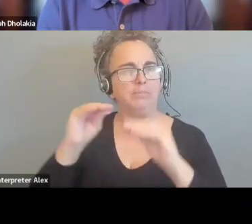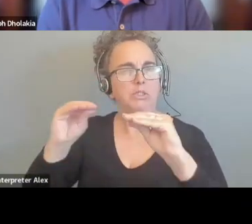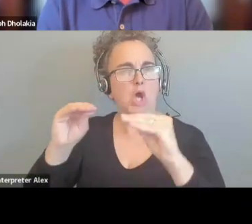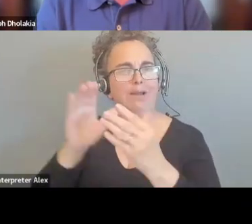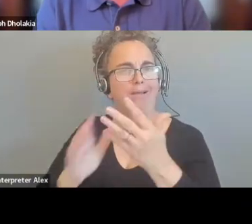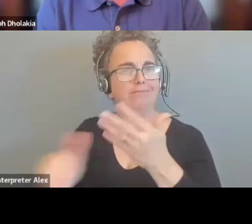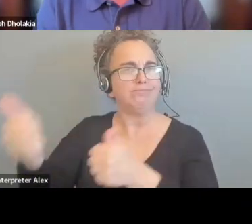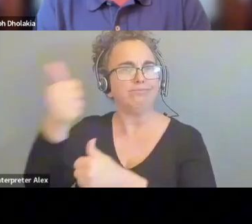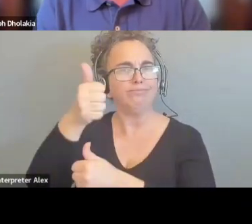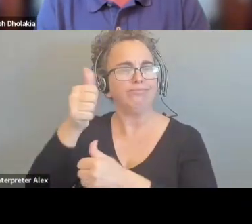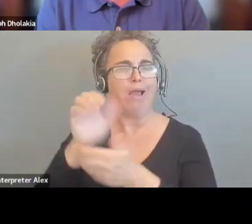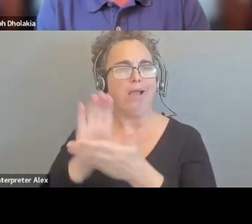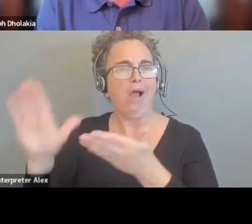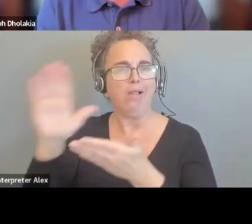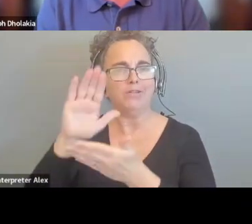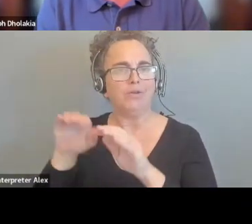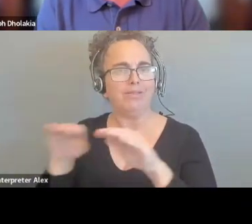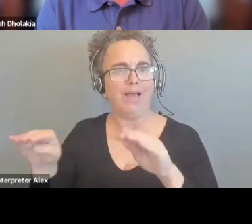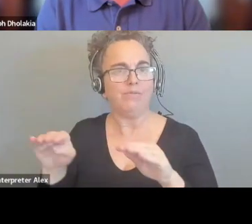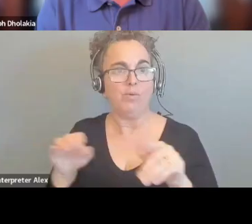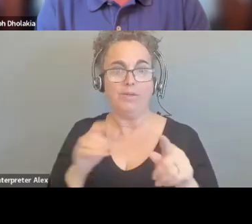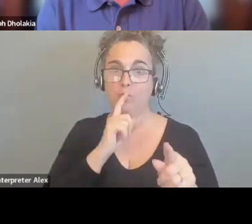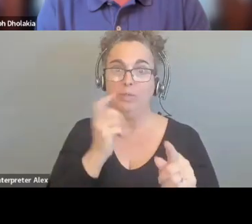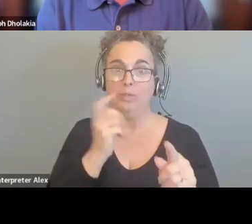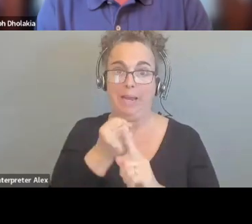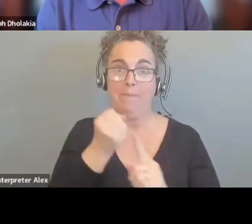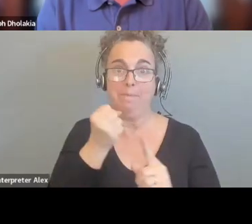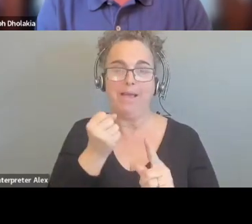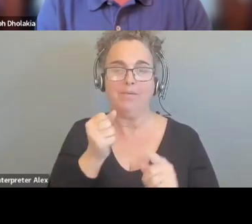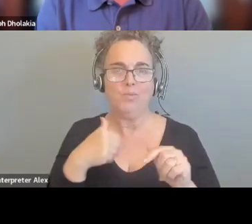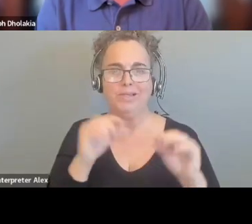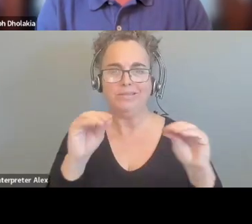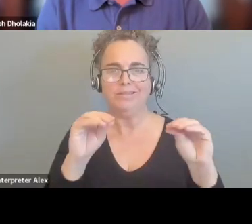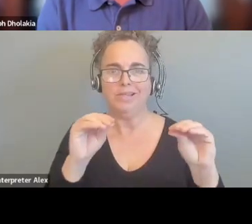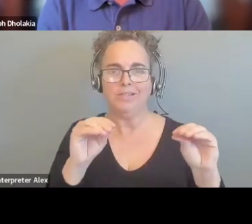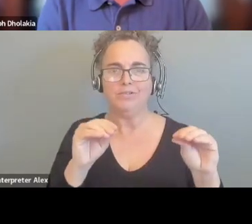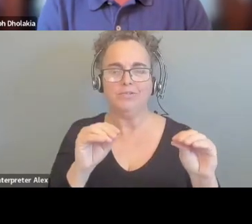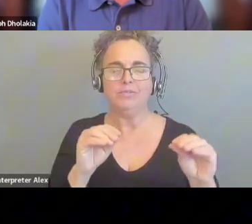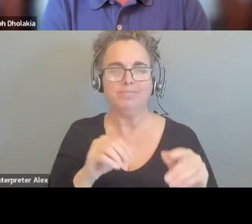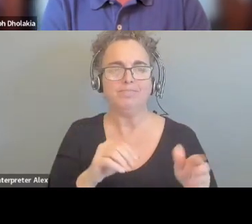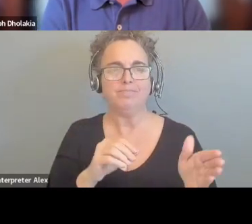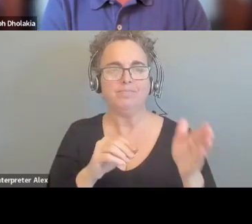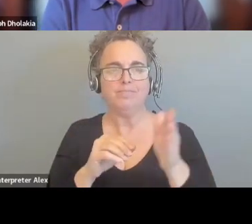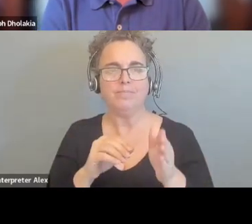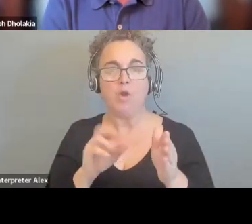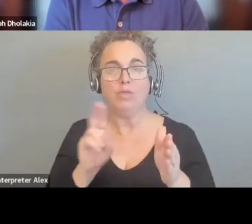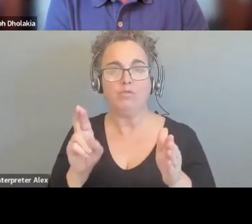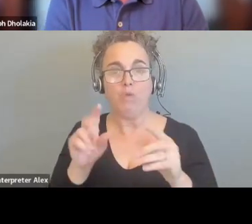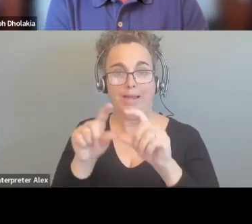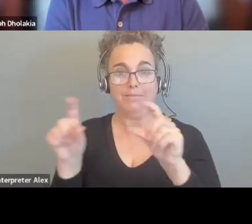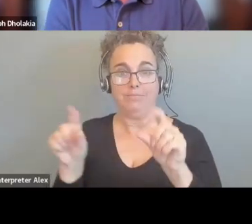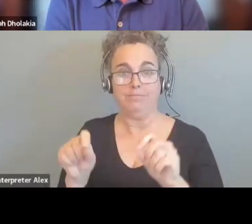that these tactile coding blocks can have. And on the right we can see the corresponding code to the